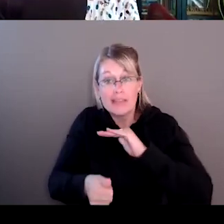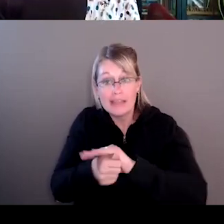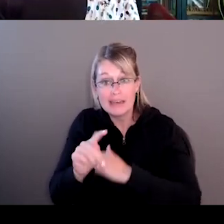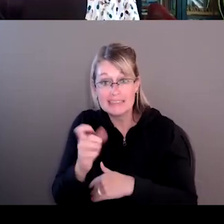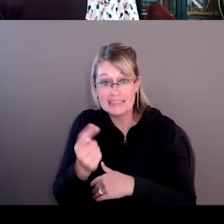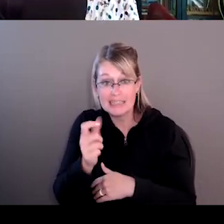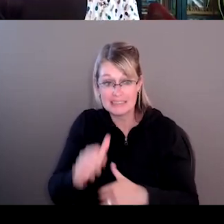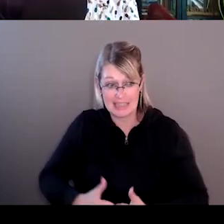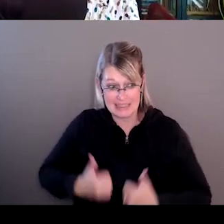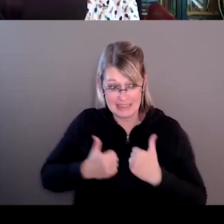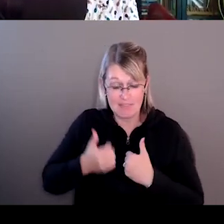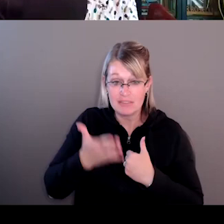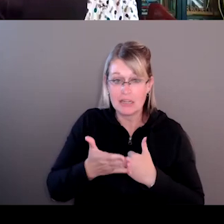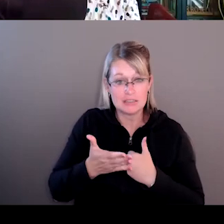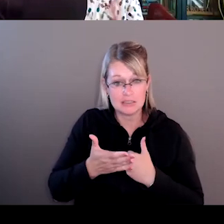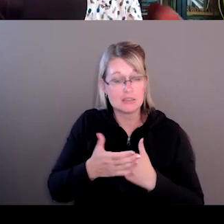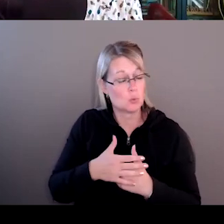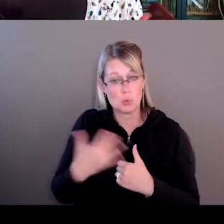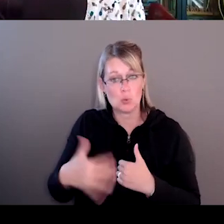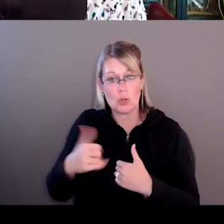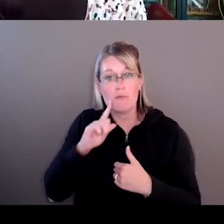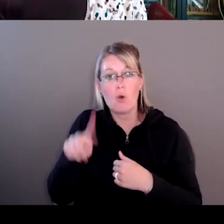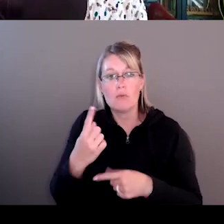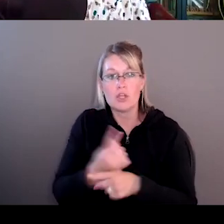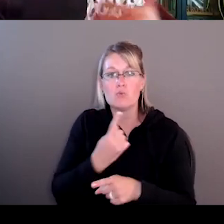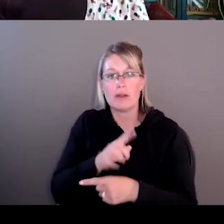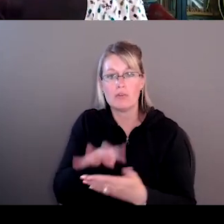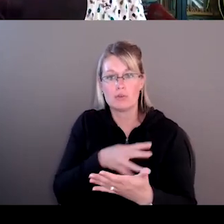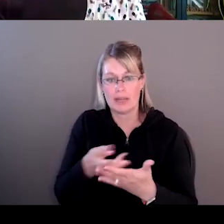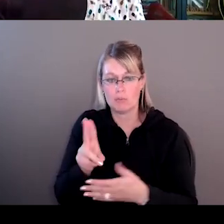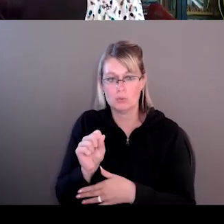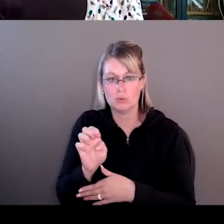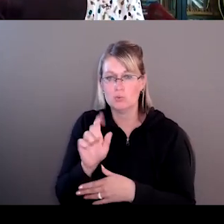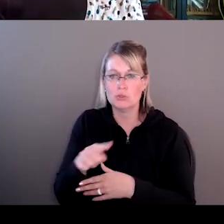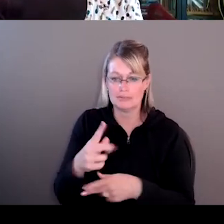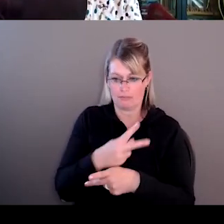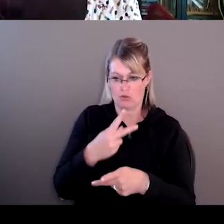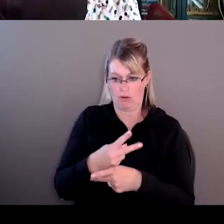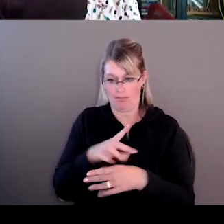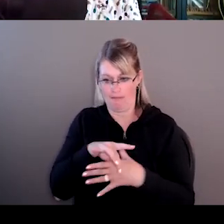is almost definitely too verbose for regular table use. Just navigating the content of the table.